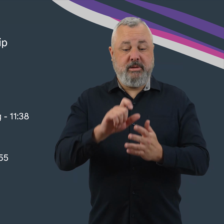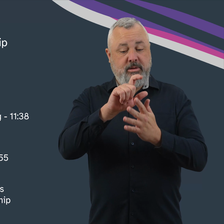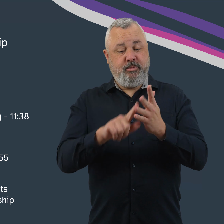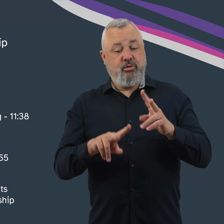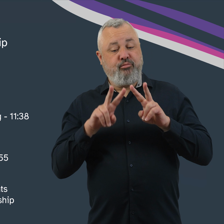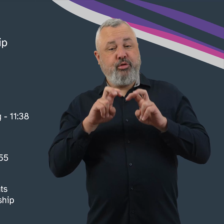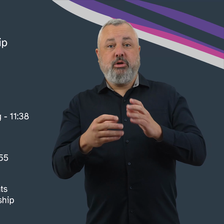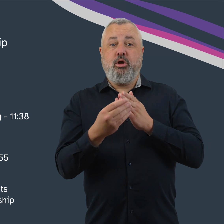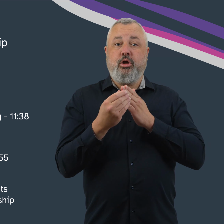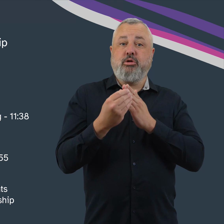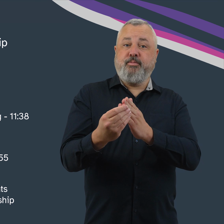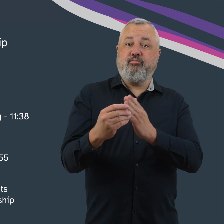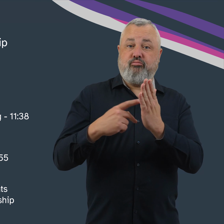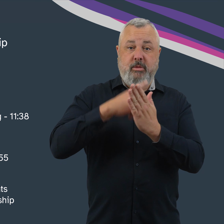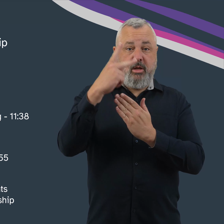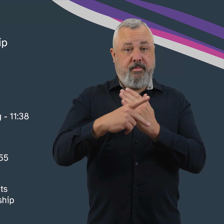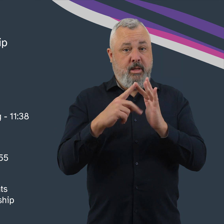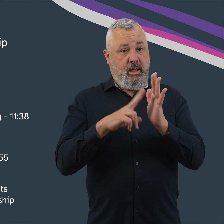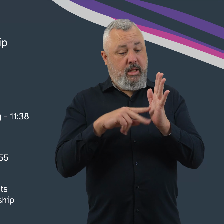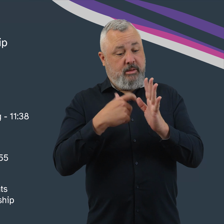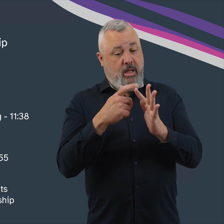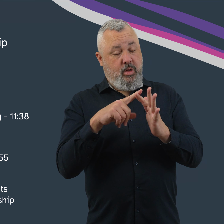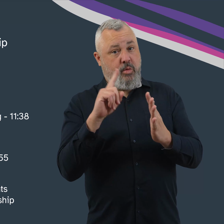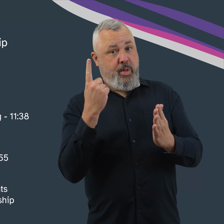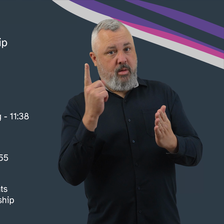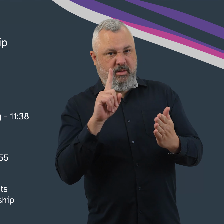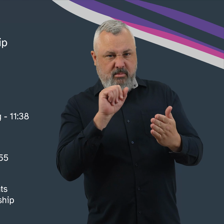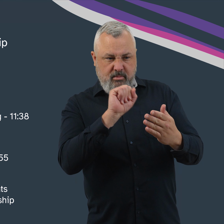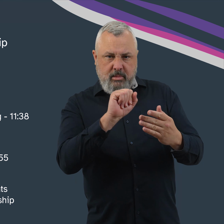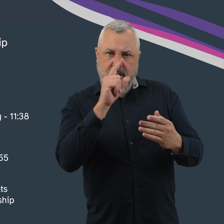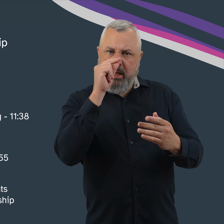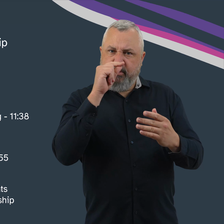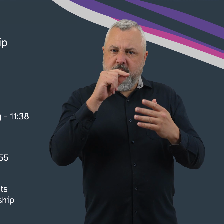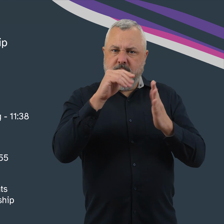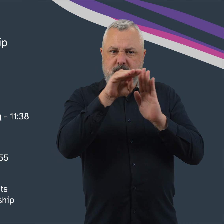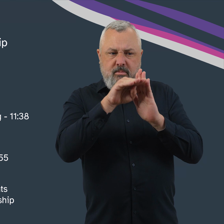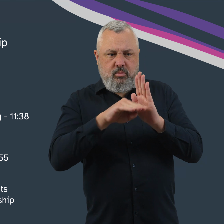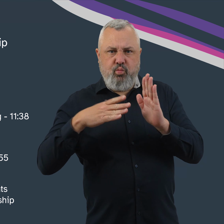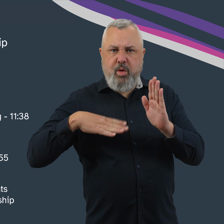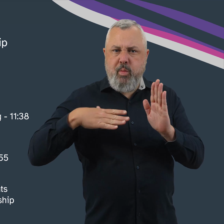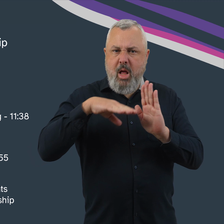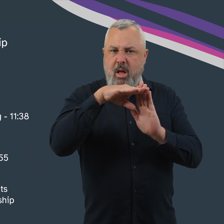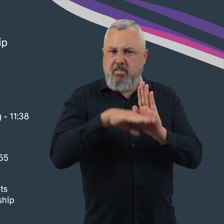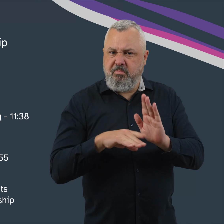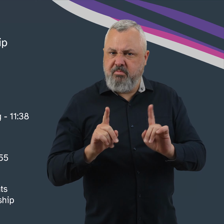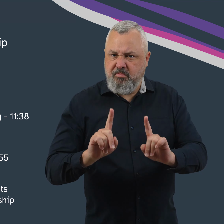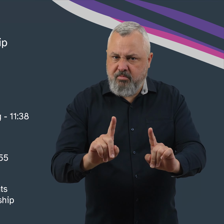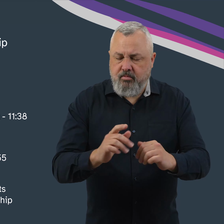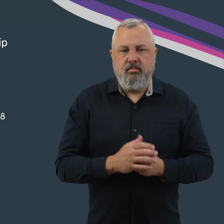What are the eligibility requirements for the Disability Research Leadership Program – Intake 1?